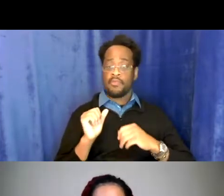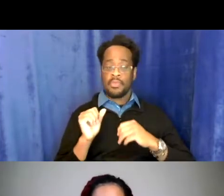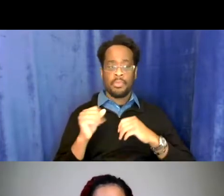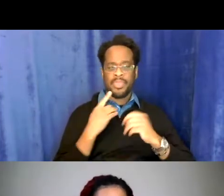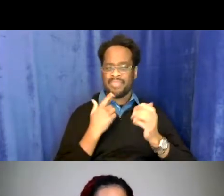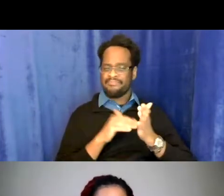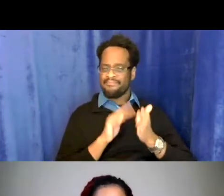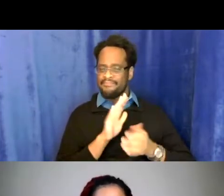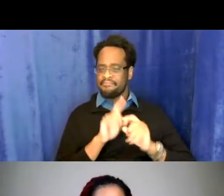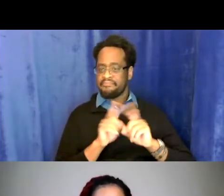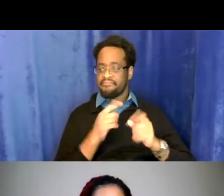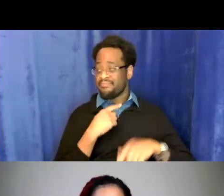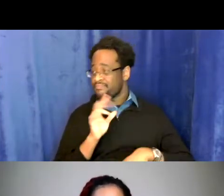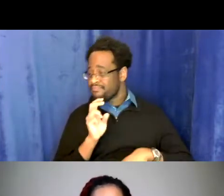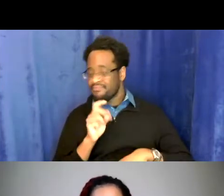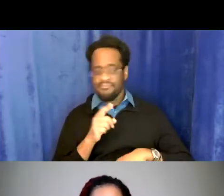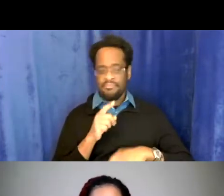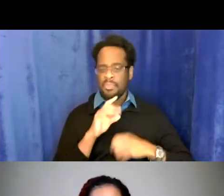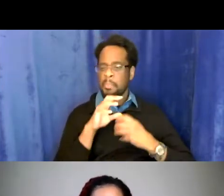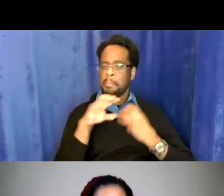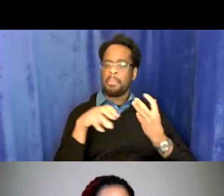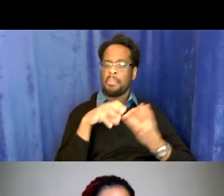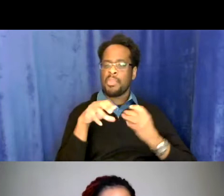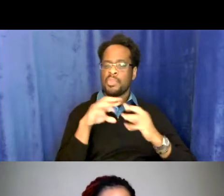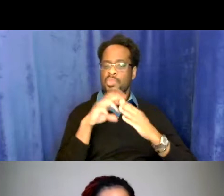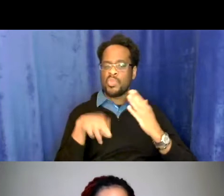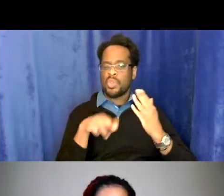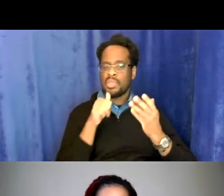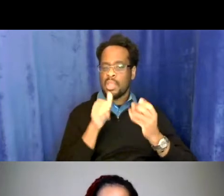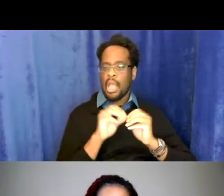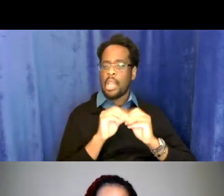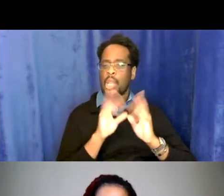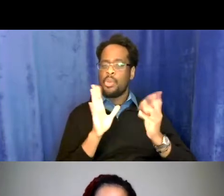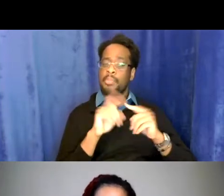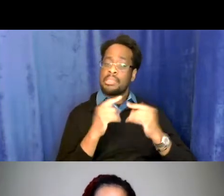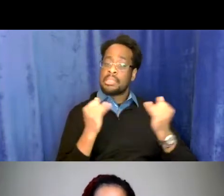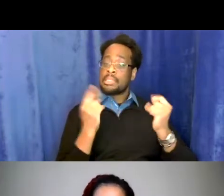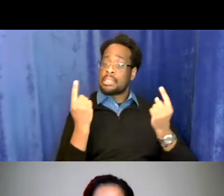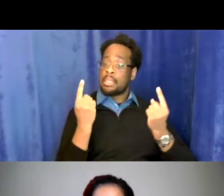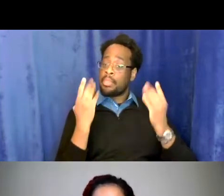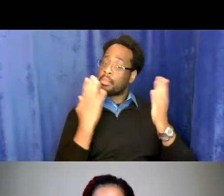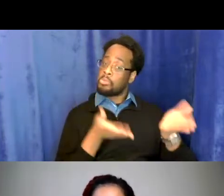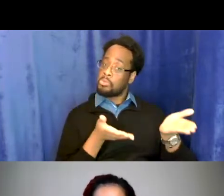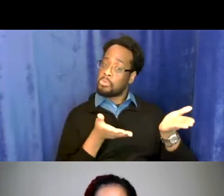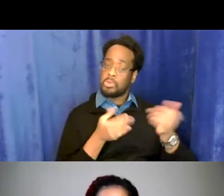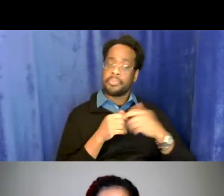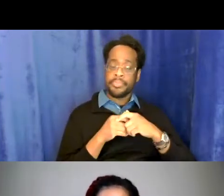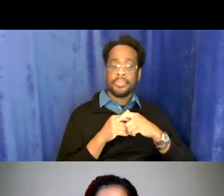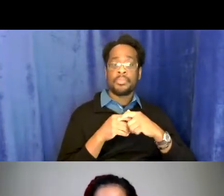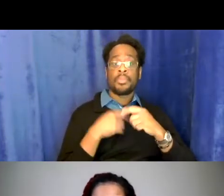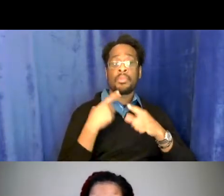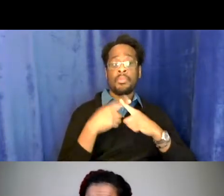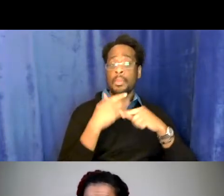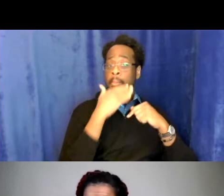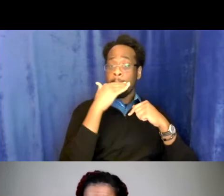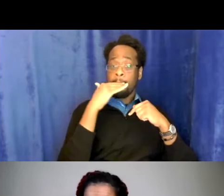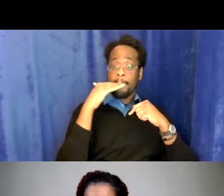culturally or role shifting. It's a bit of a mix. It's not truly clear there is something there,